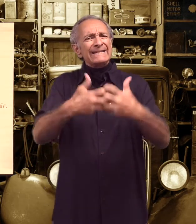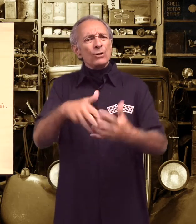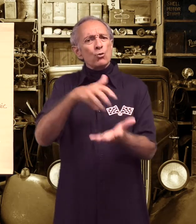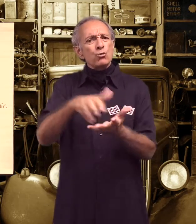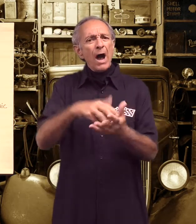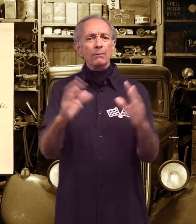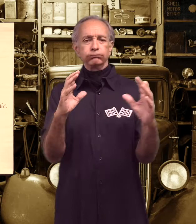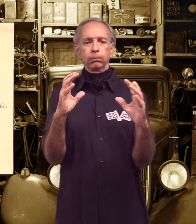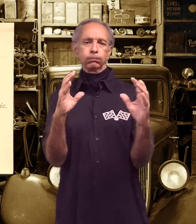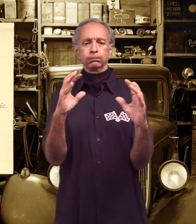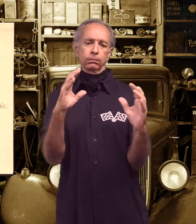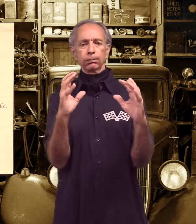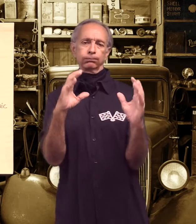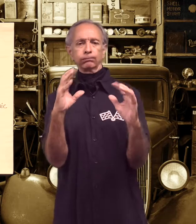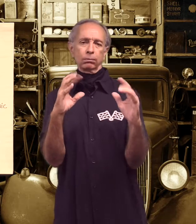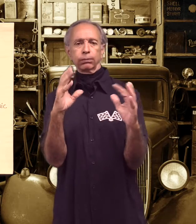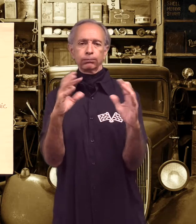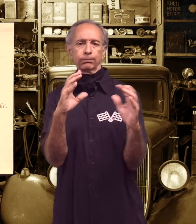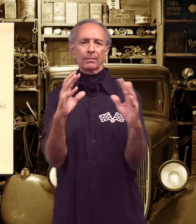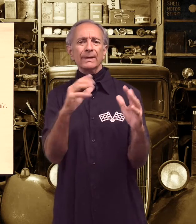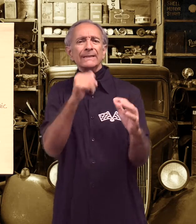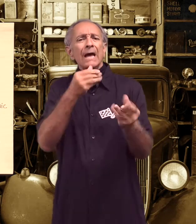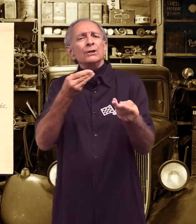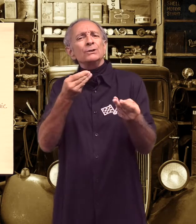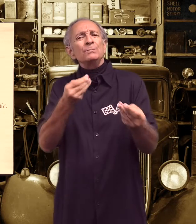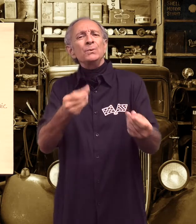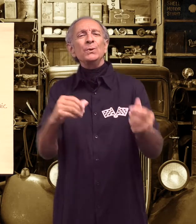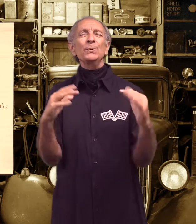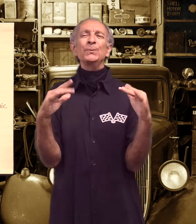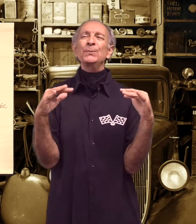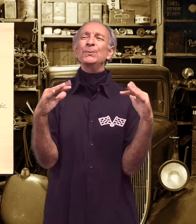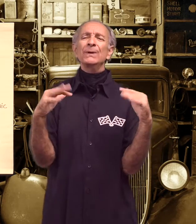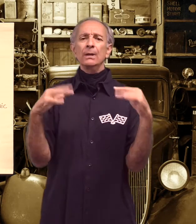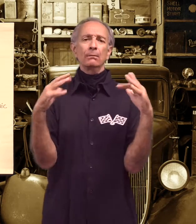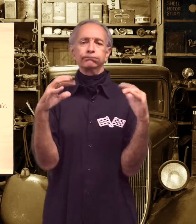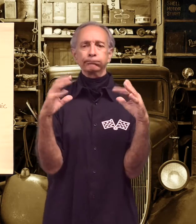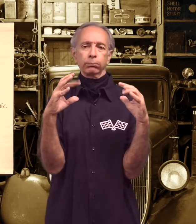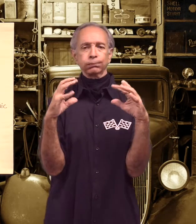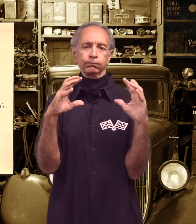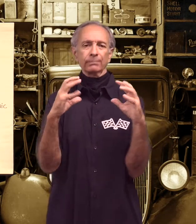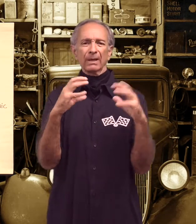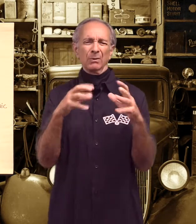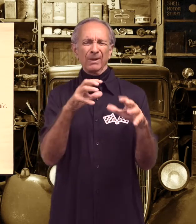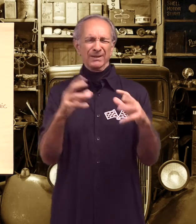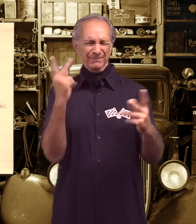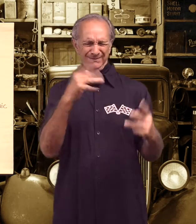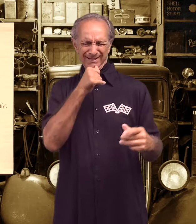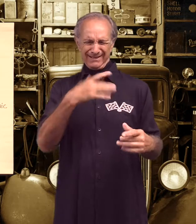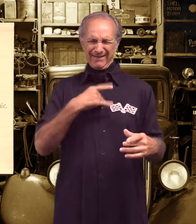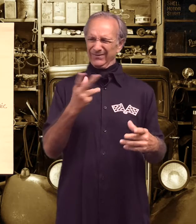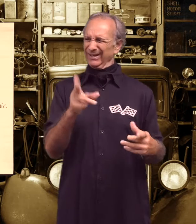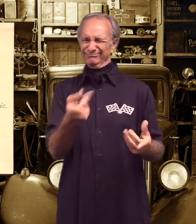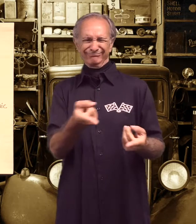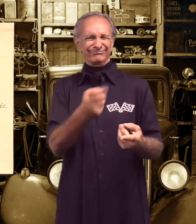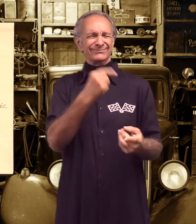the Rough Idle. This is when the engine doesn't run smoothly. It can be unpleasant and earn complaints